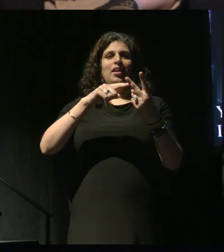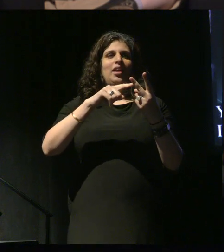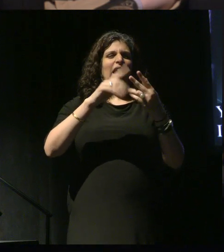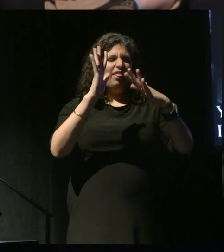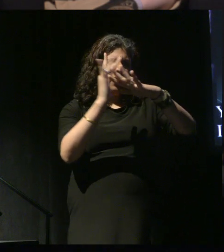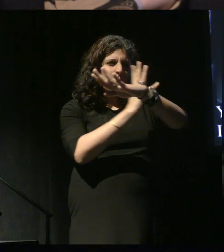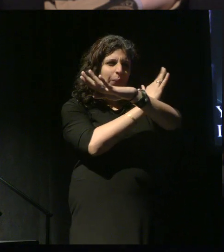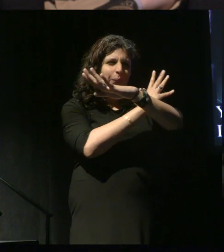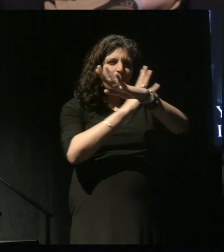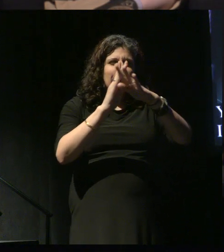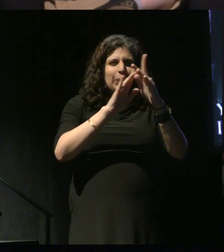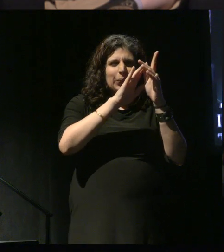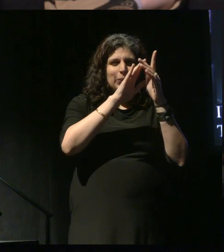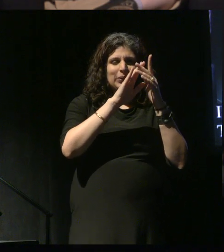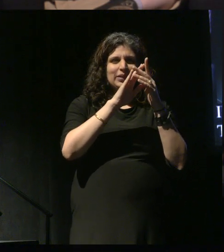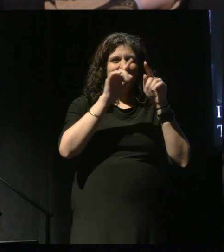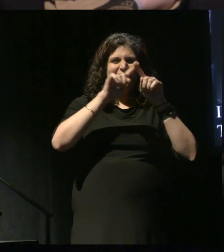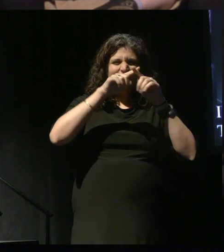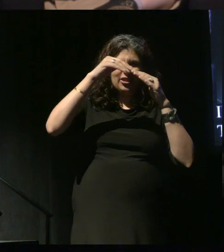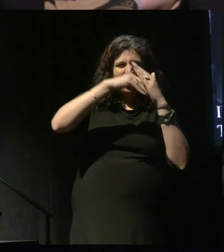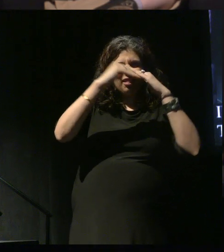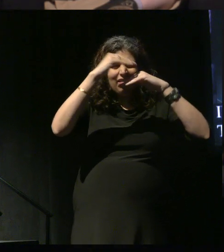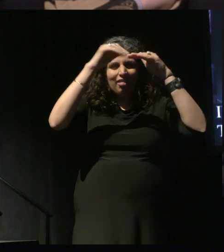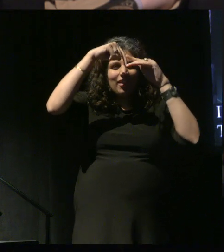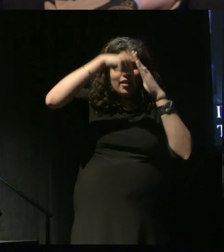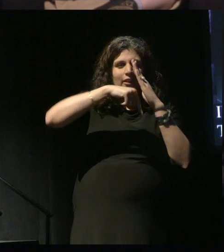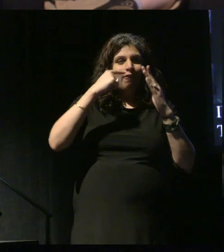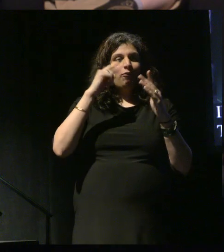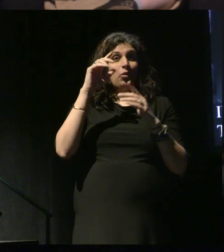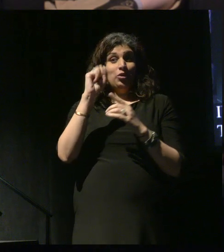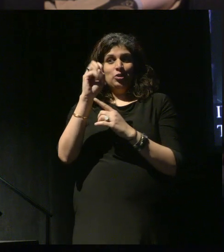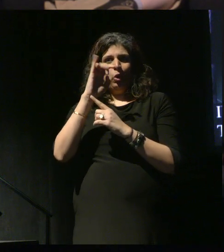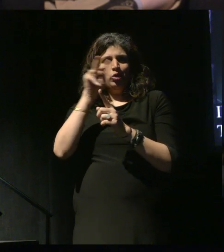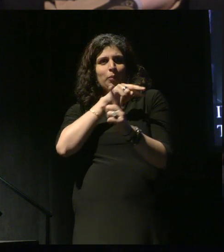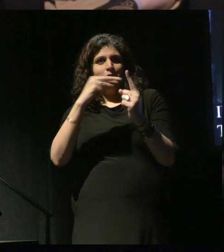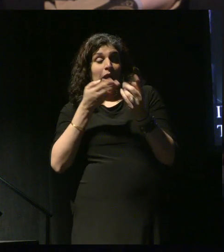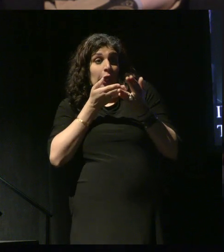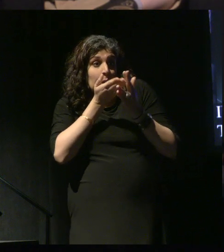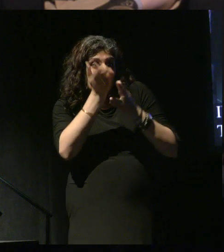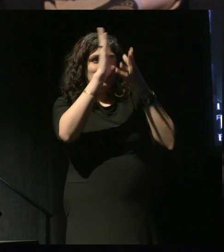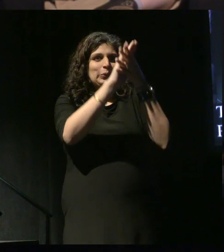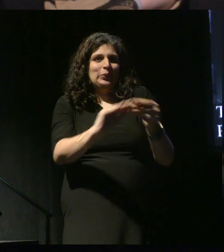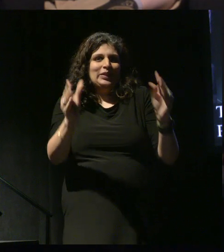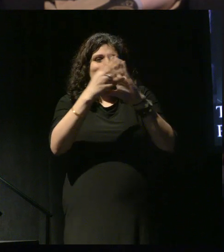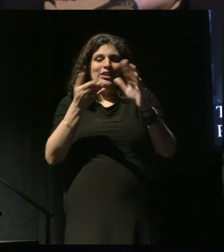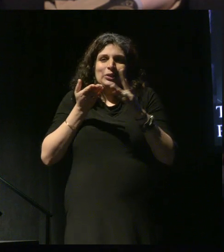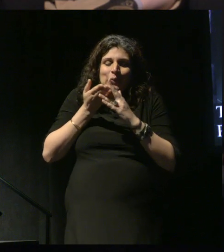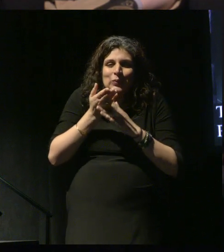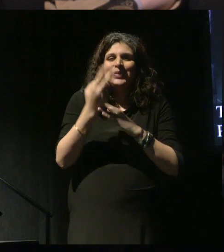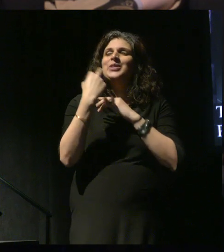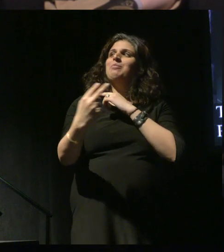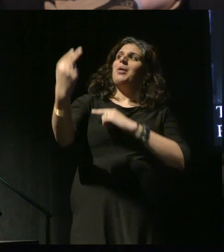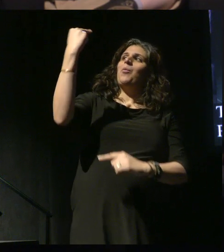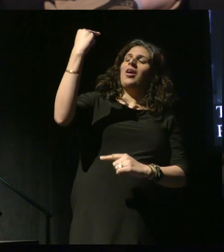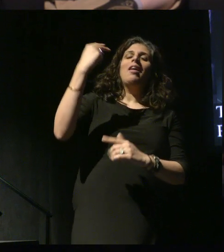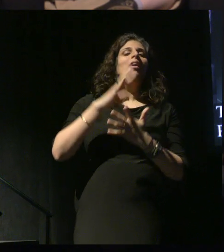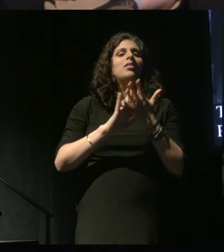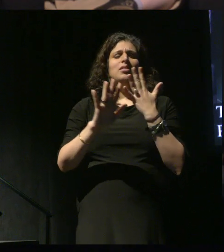to bring to social perspective through storytelling, through memoir is very rich.